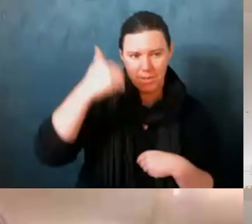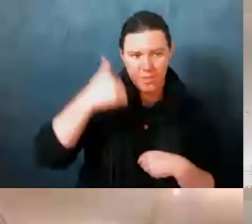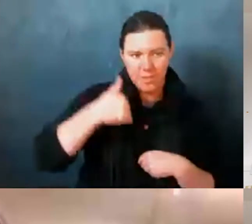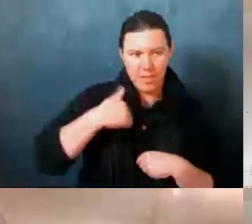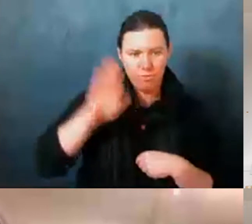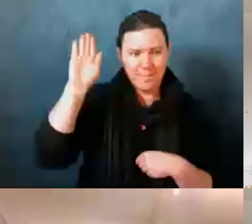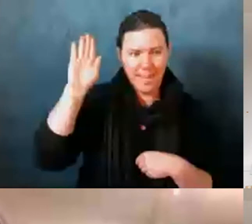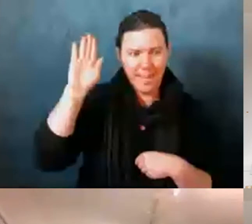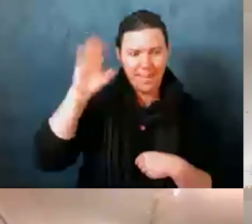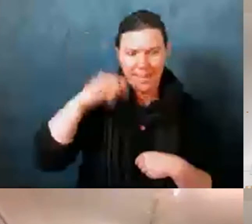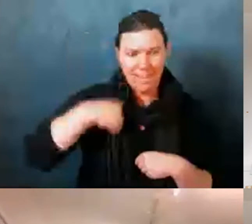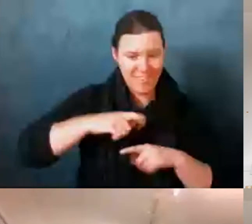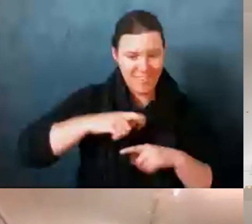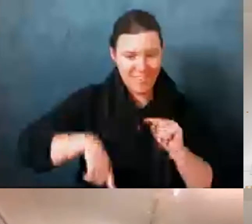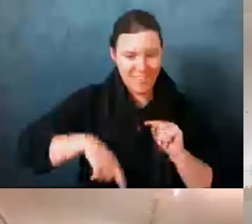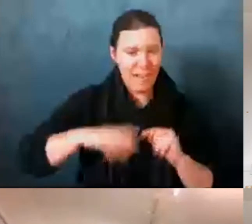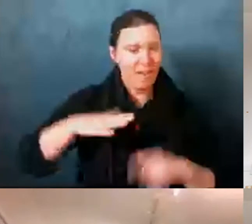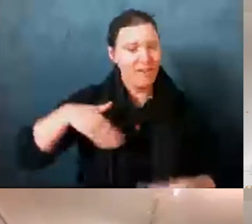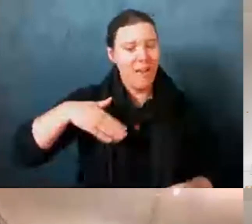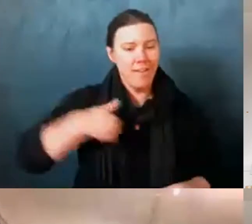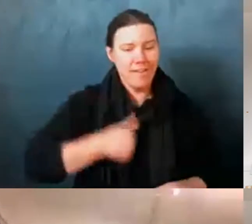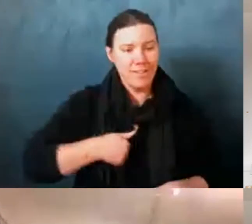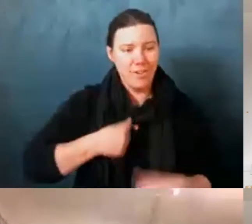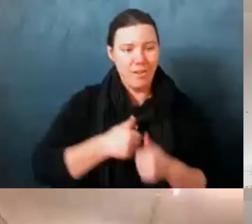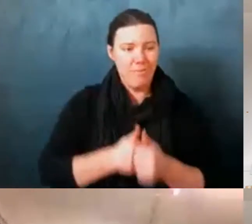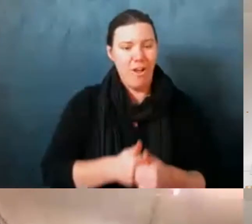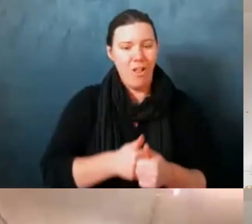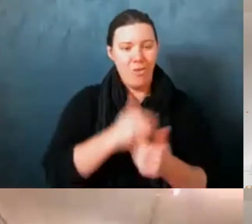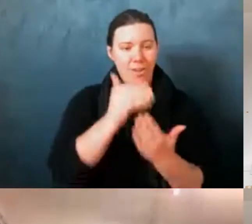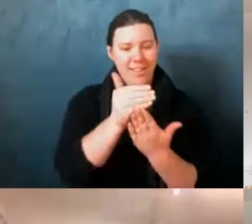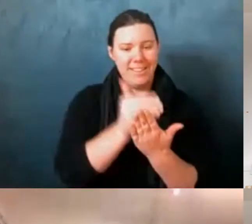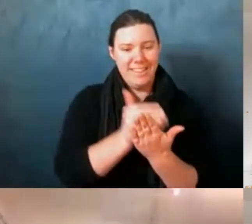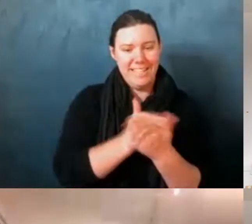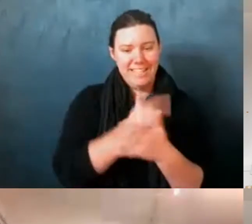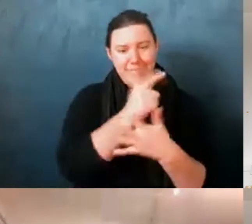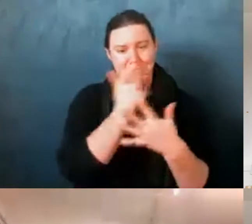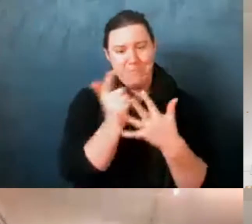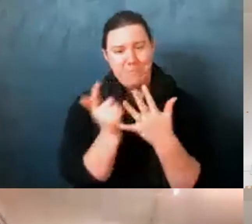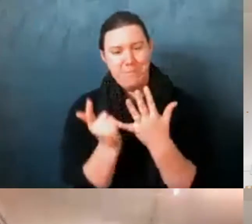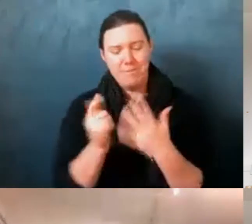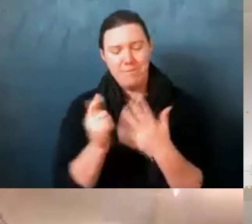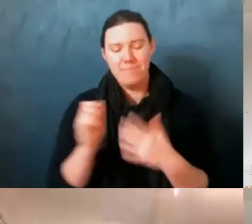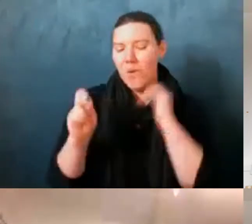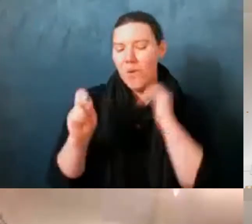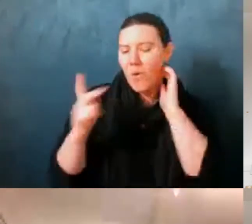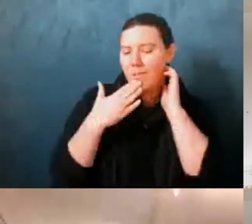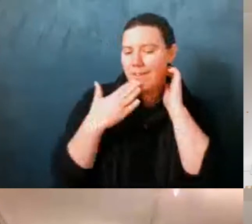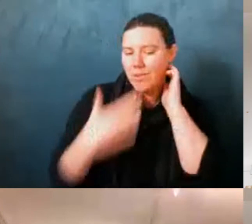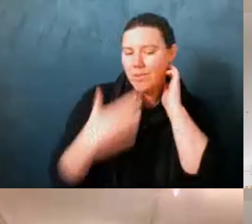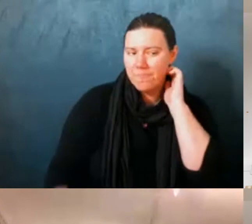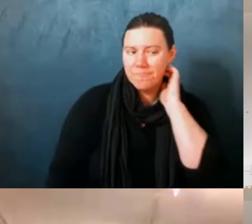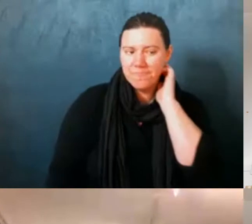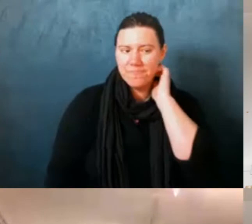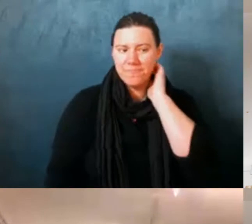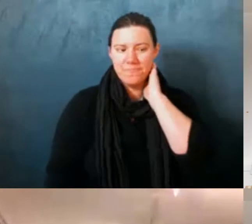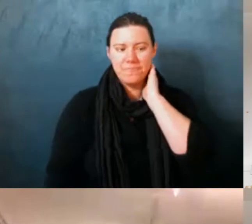We're gonna be going through in order. Perfect, thank you. Sorry for that. Oh, no problem. Naz, Noz, Naz?